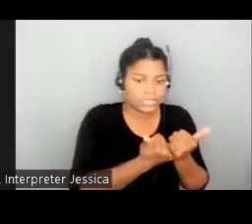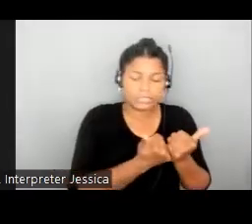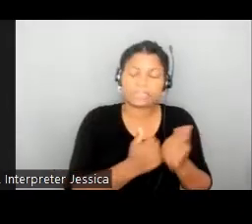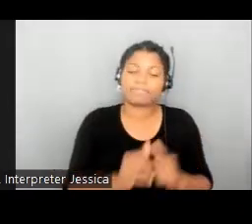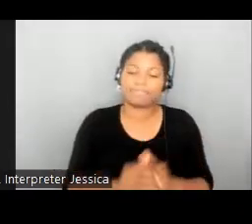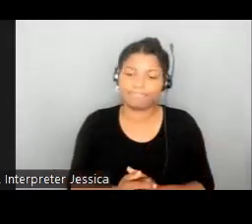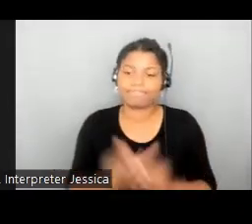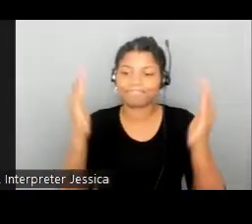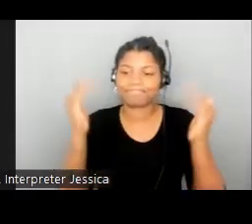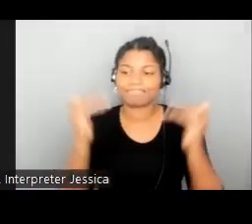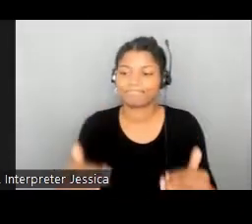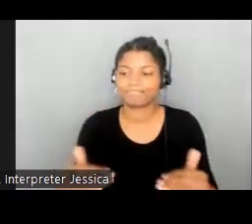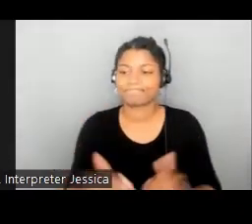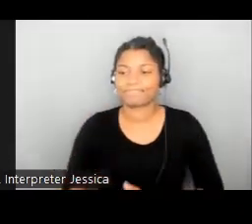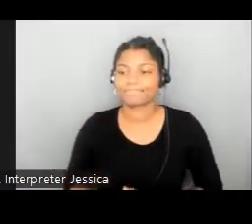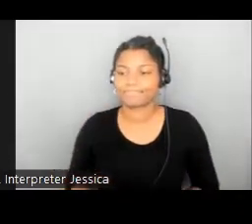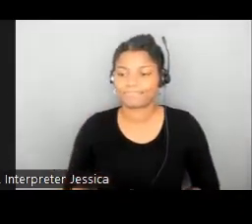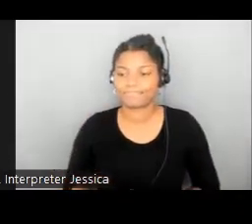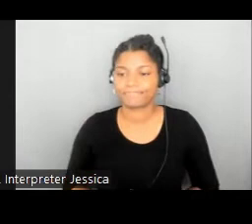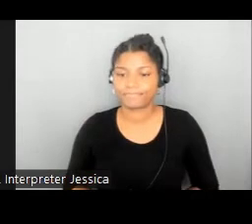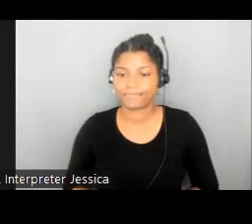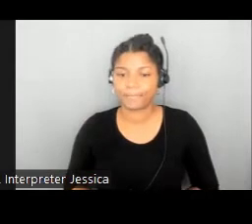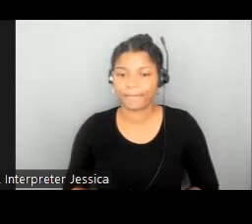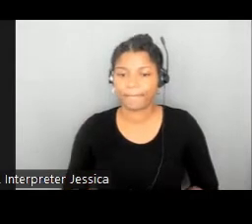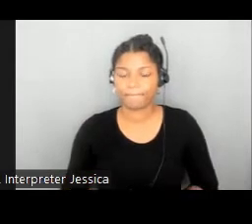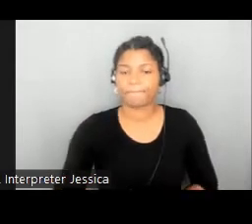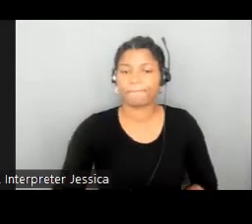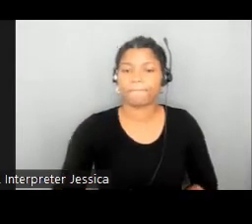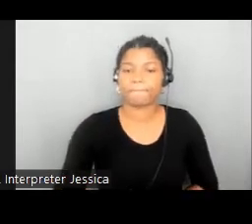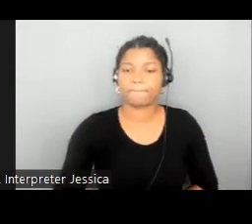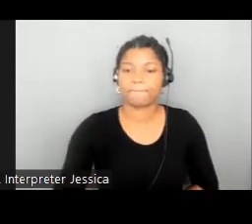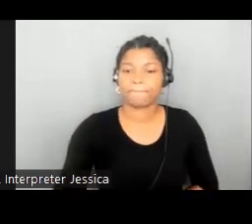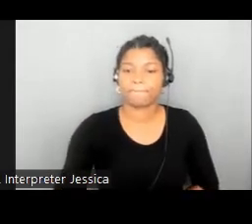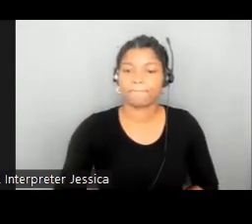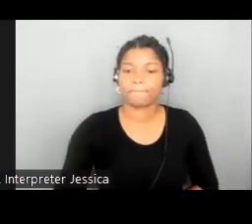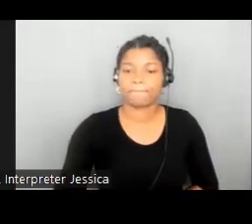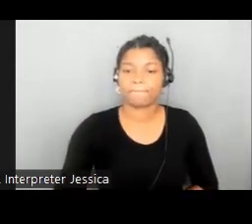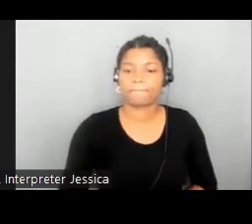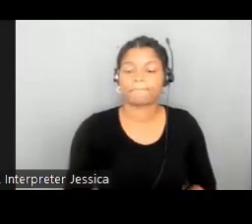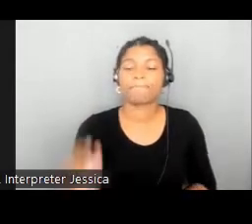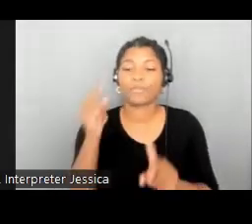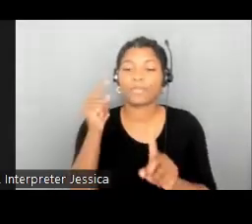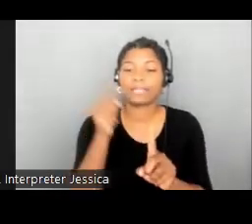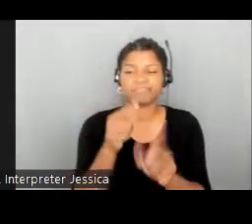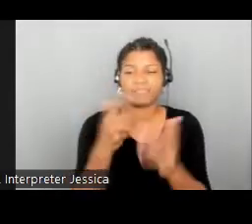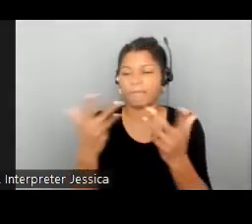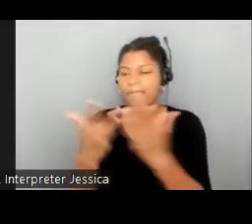So the key elements are much like Minnesota's program.